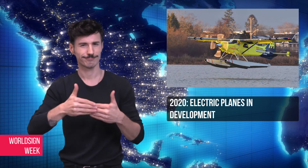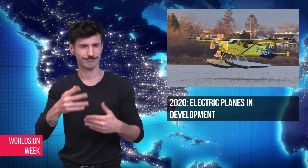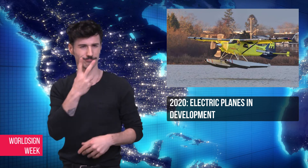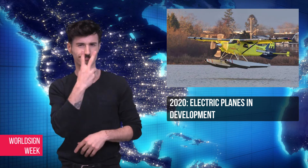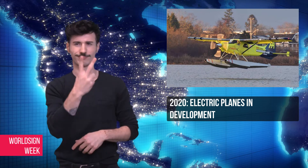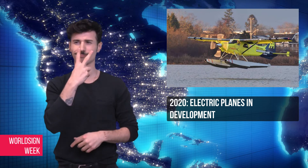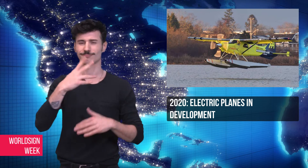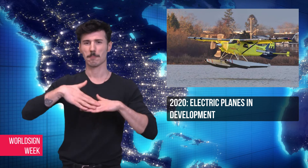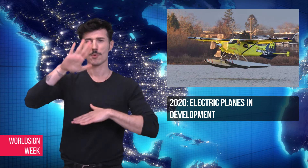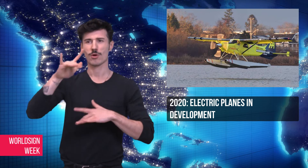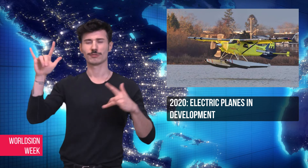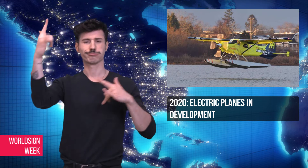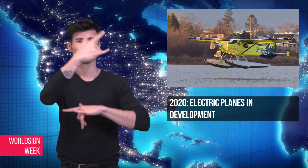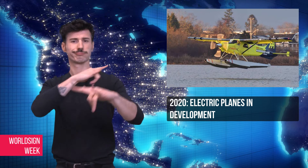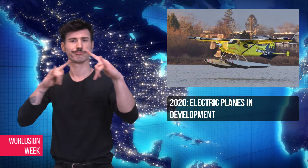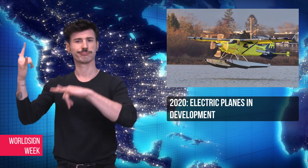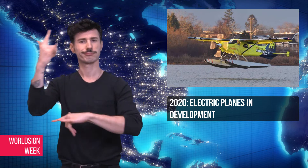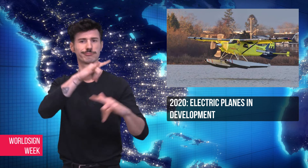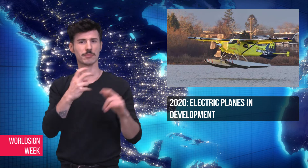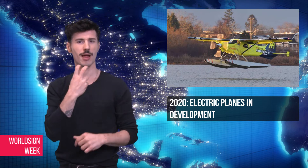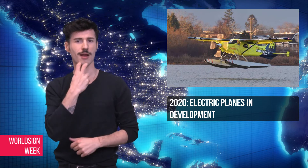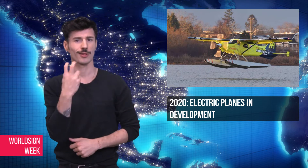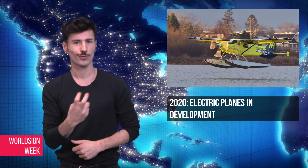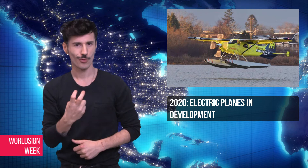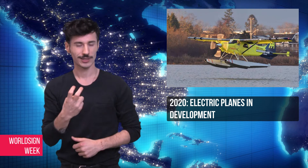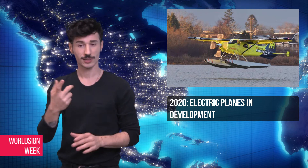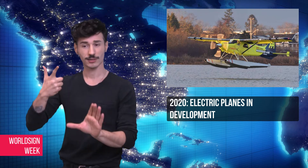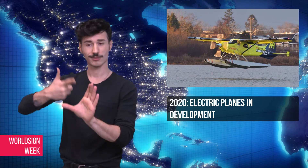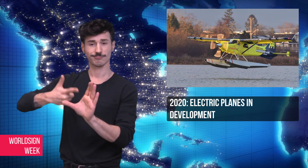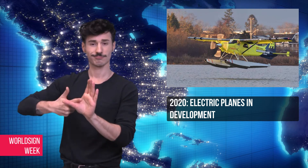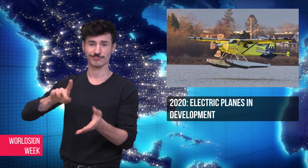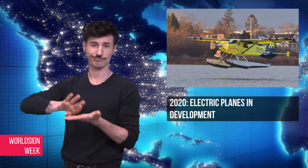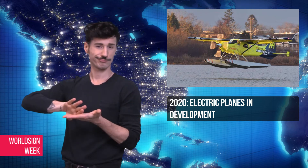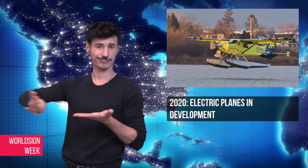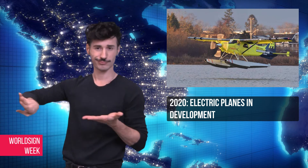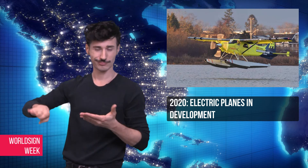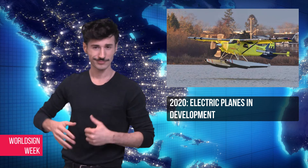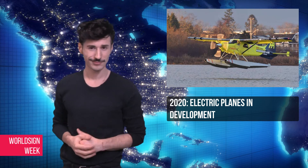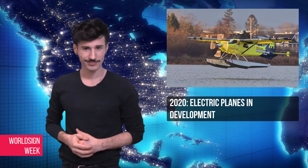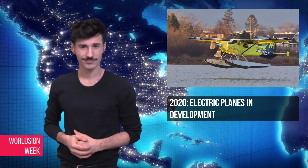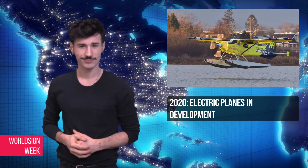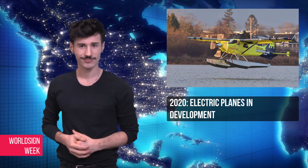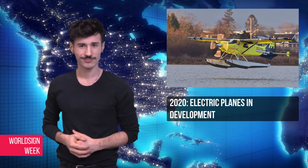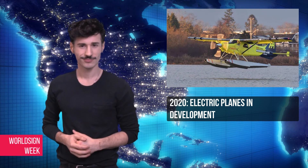commercial airplanes run on battery instead of fuel!